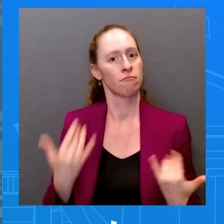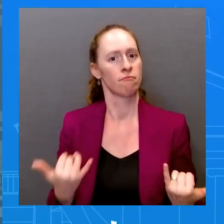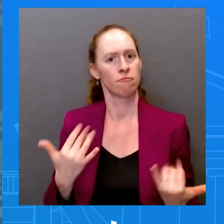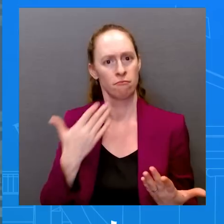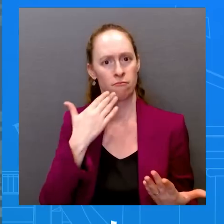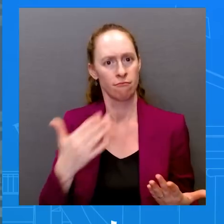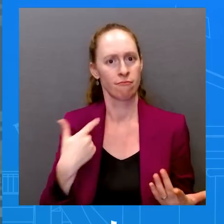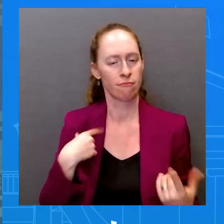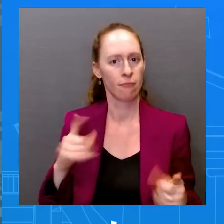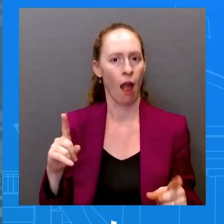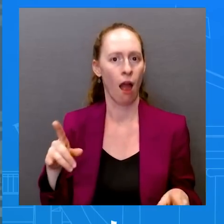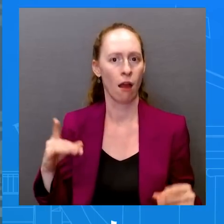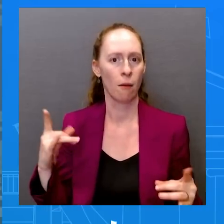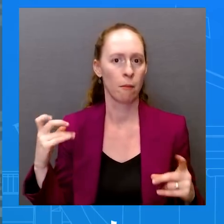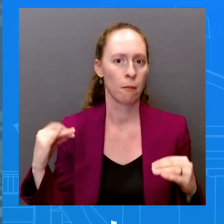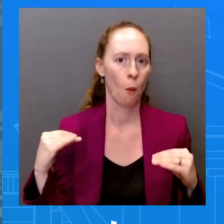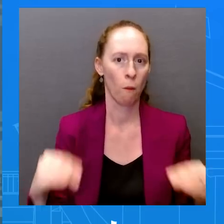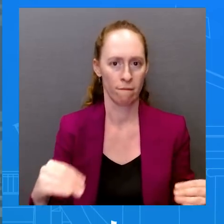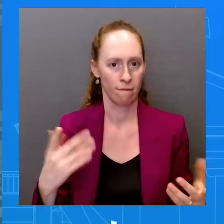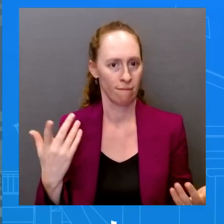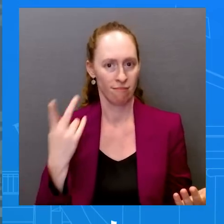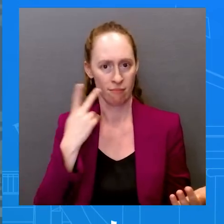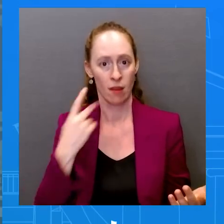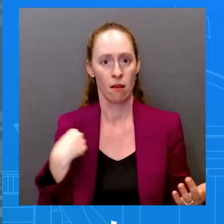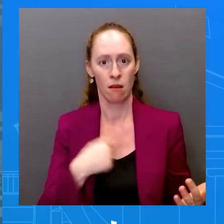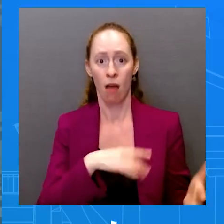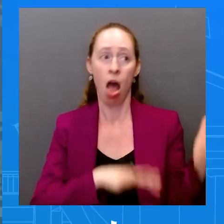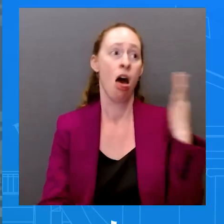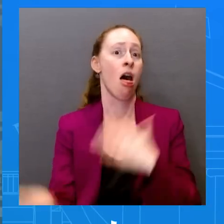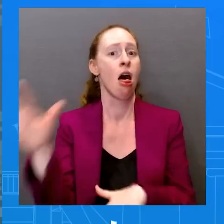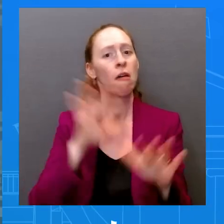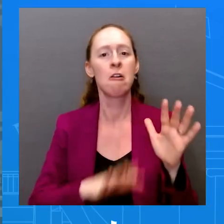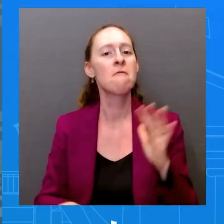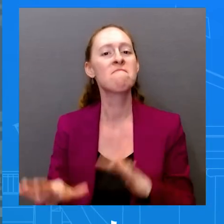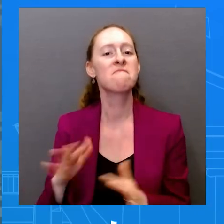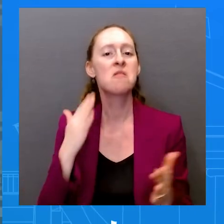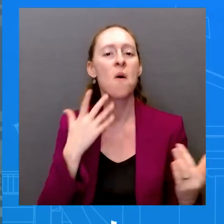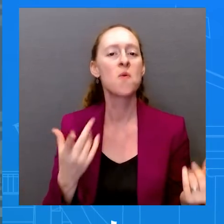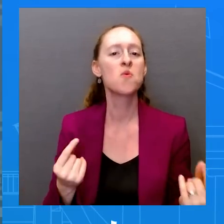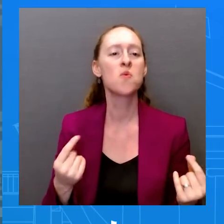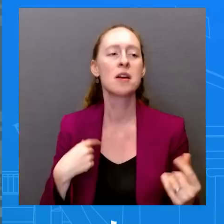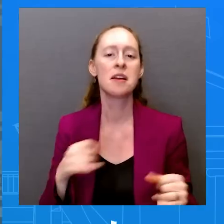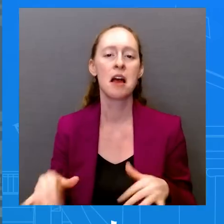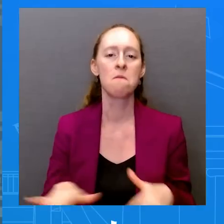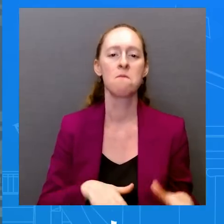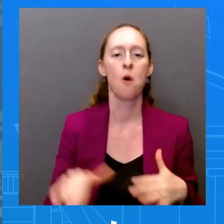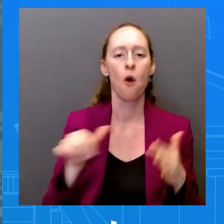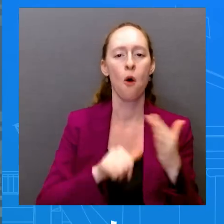We know what works. We know what keeps us safe, what keeps us from not getting sick -- is by getting vaccinated.